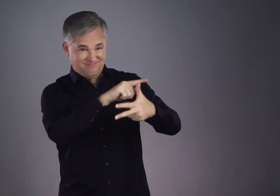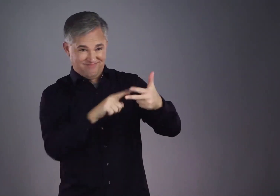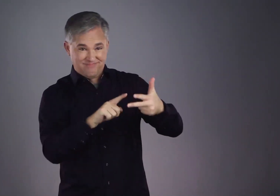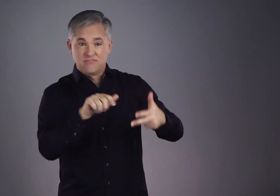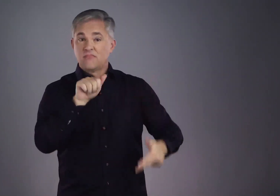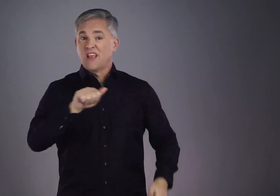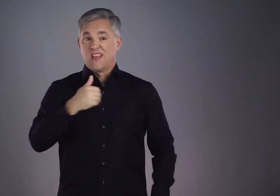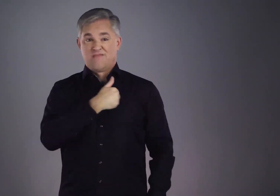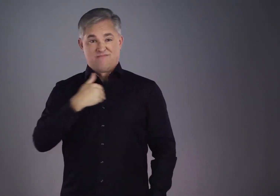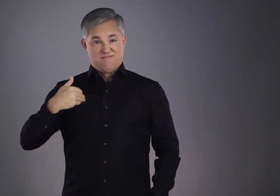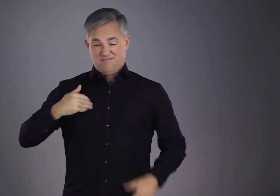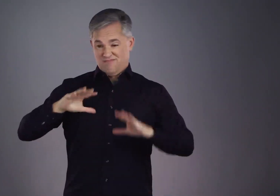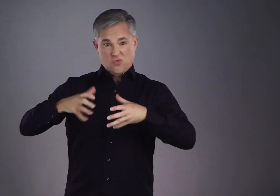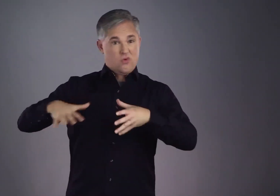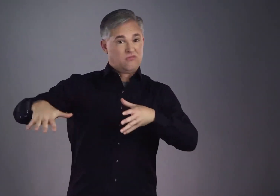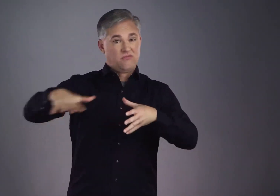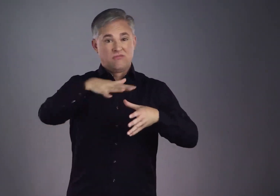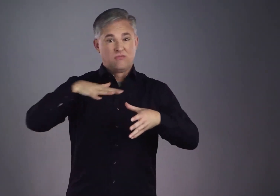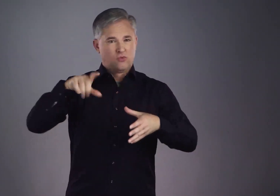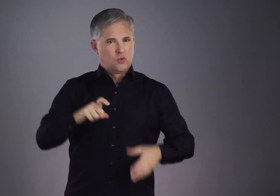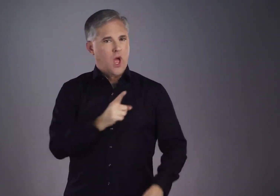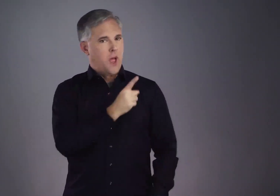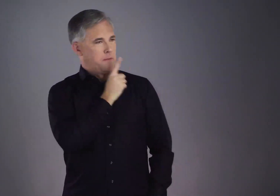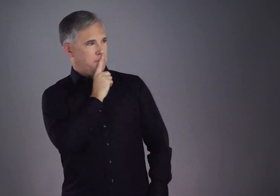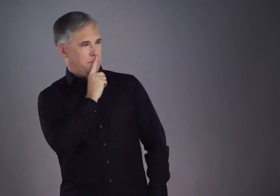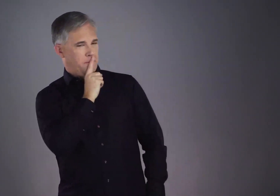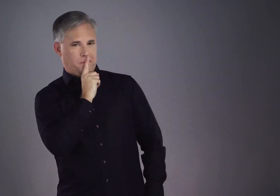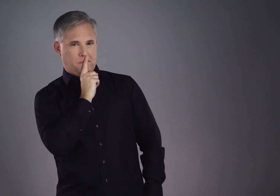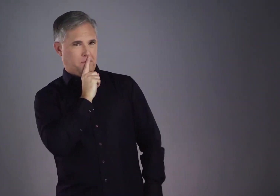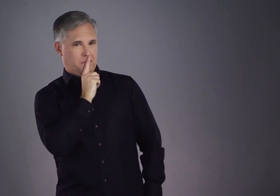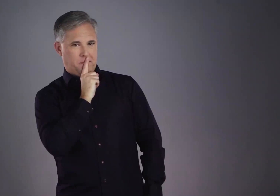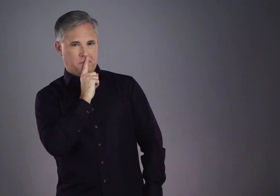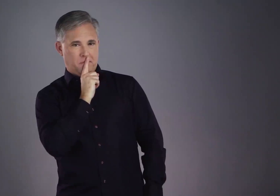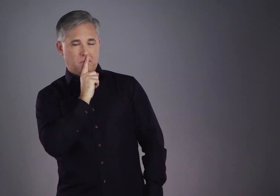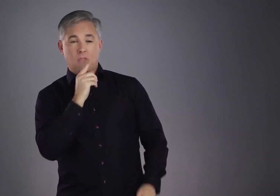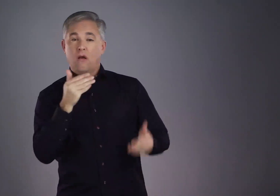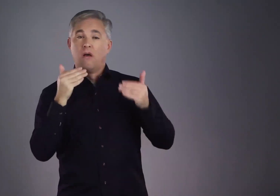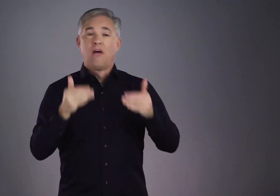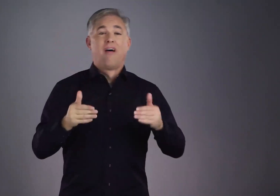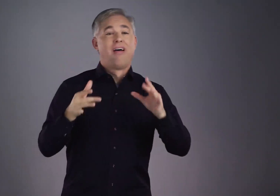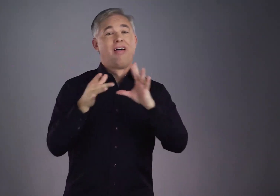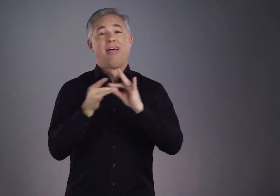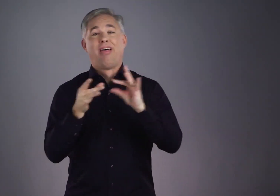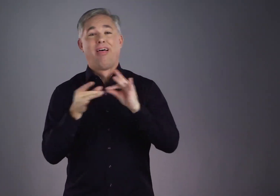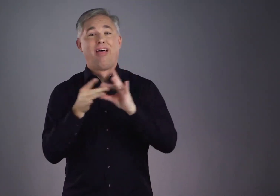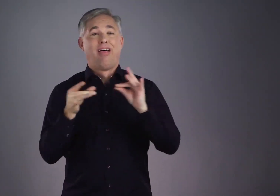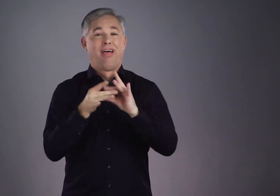particularly those of politics, alcohol reform, or sectarian religion.